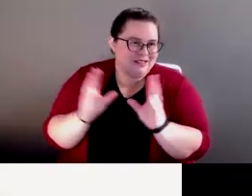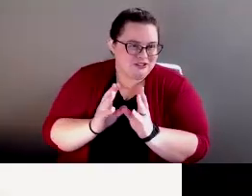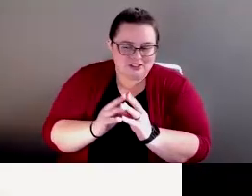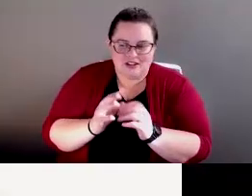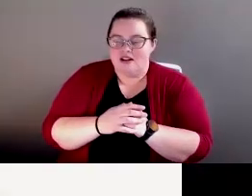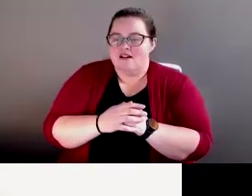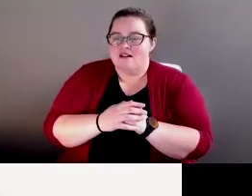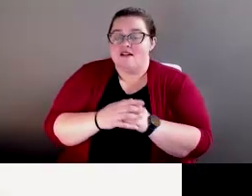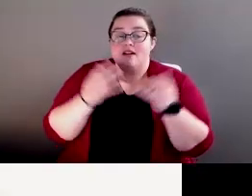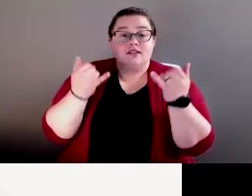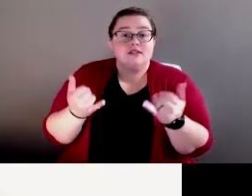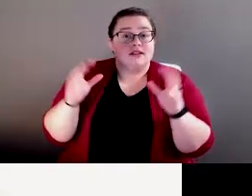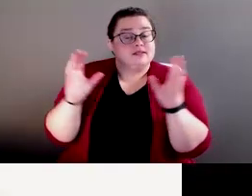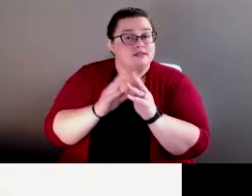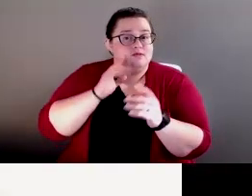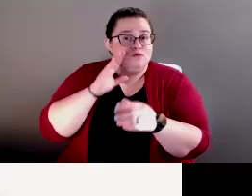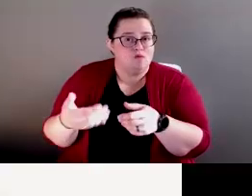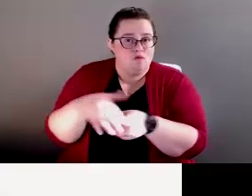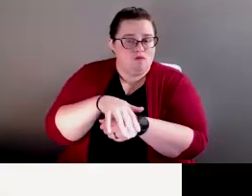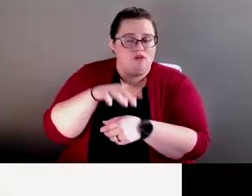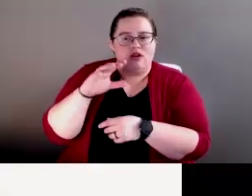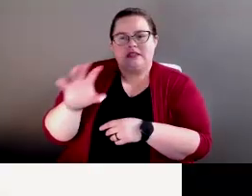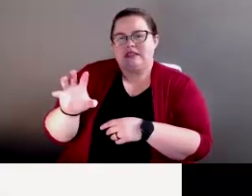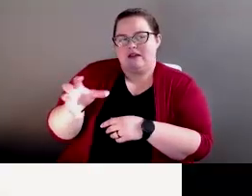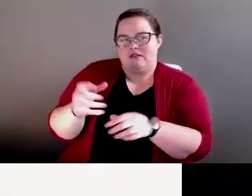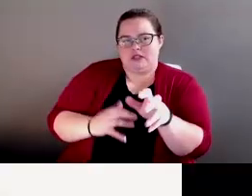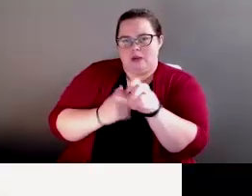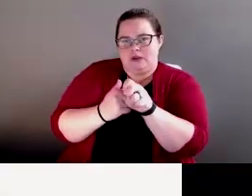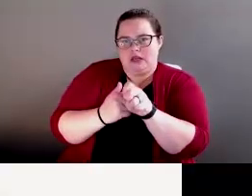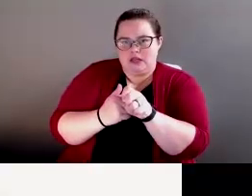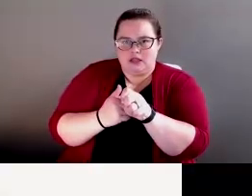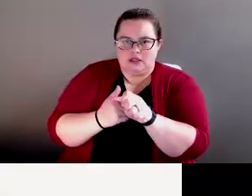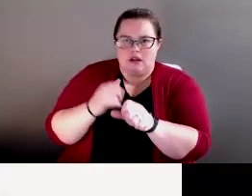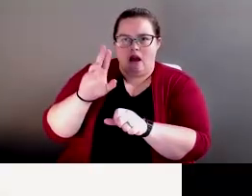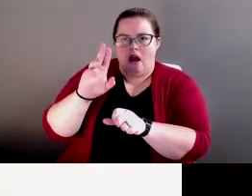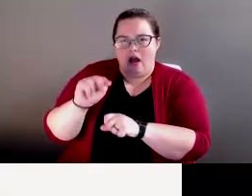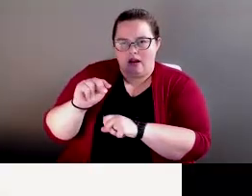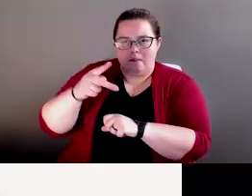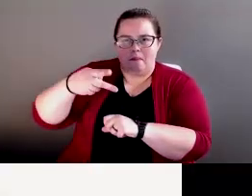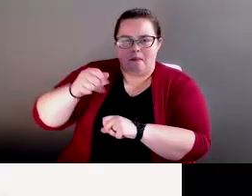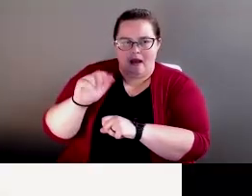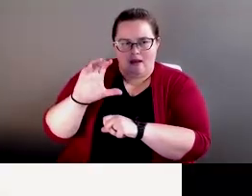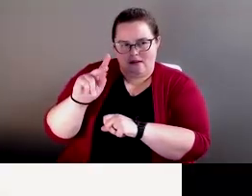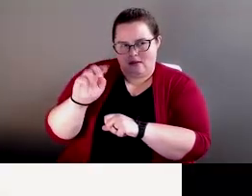is that I'm going to cover is Canvas updates unpacked. We're going to, reviewing the latest updates.